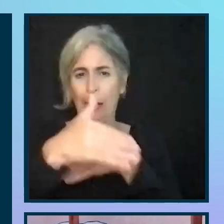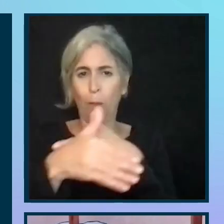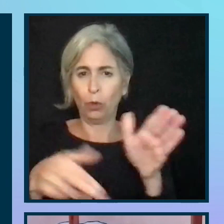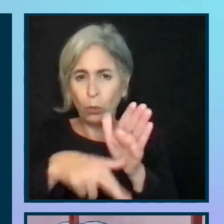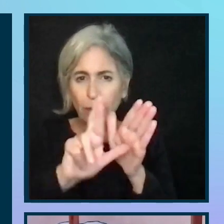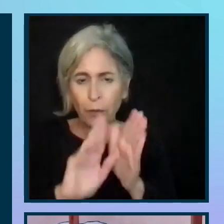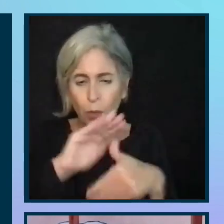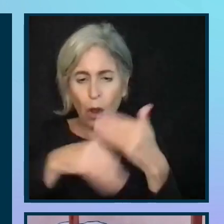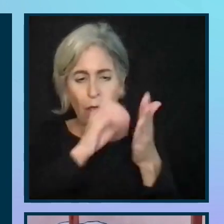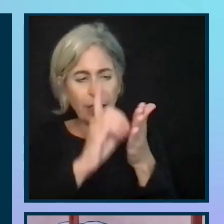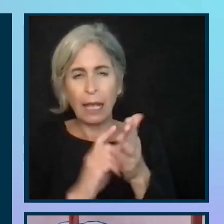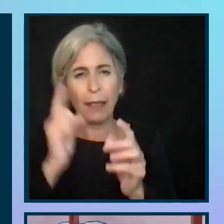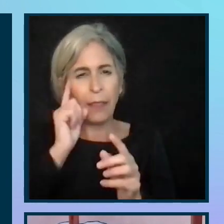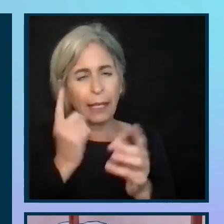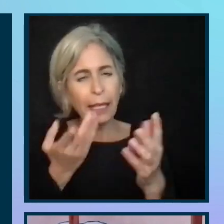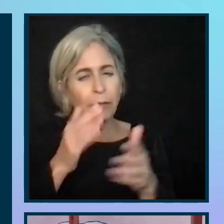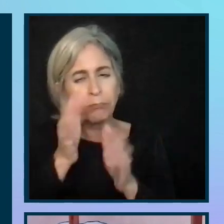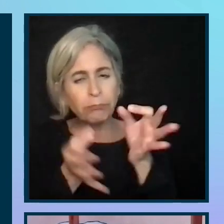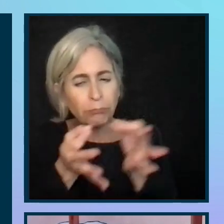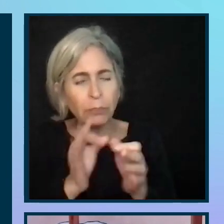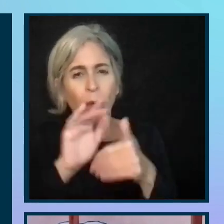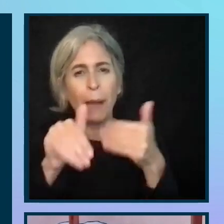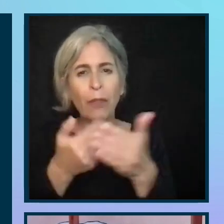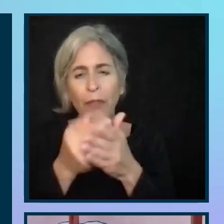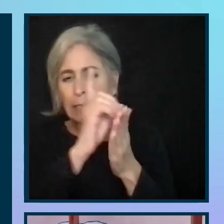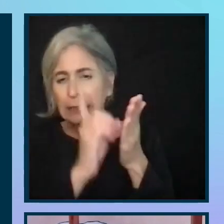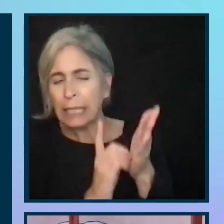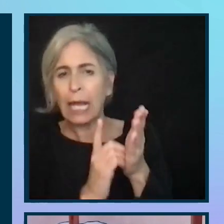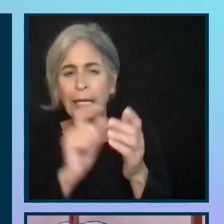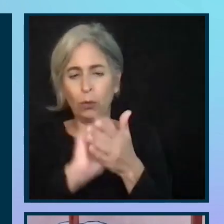thinking through the assistive technology experience of that design, writing out the requirements,